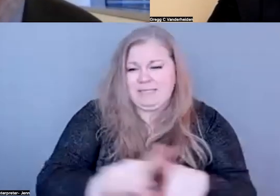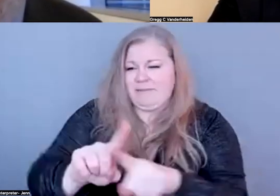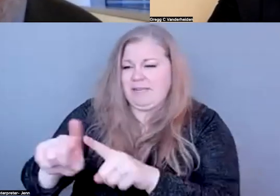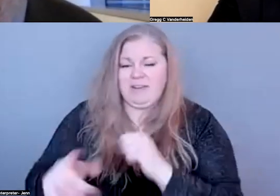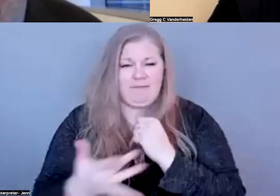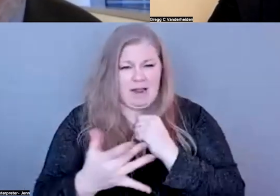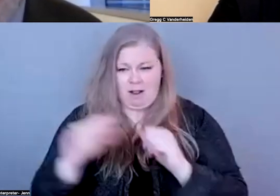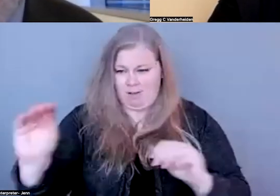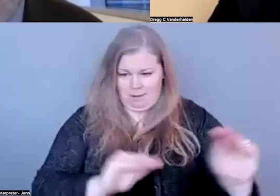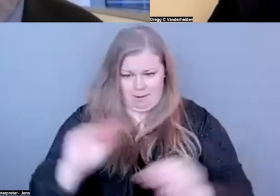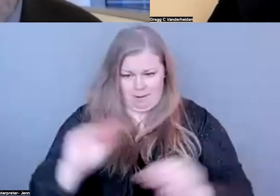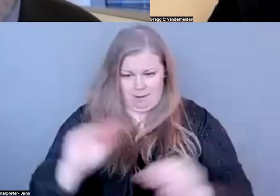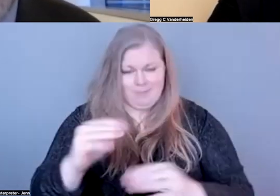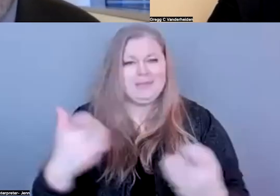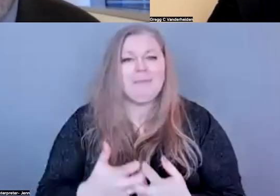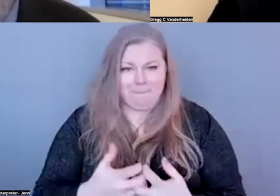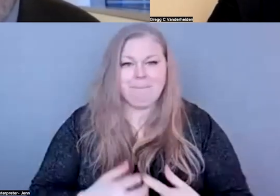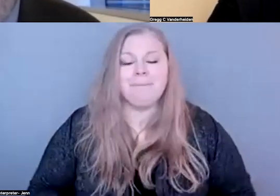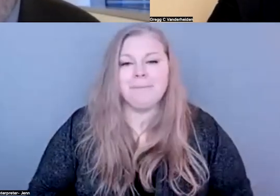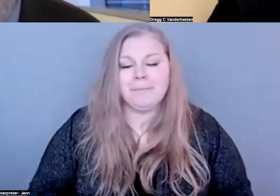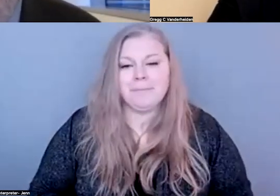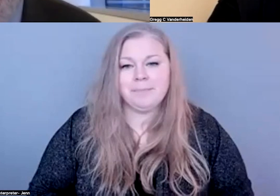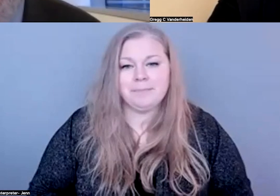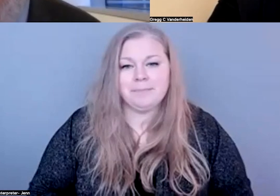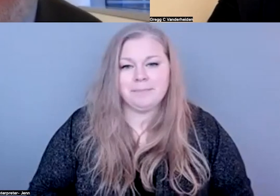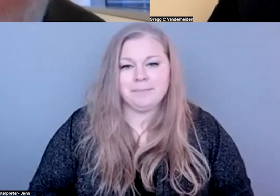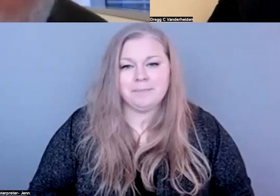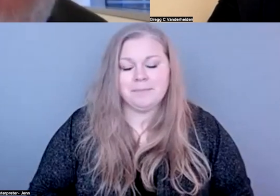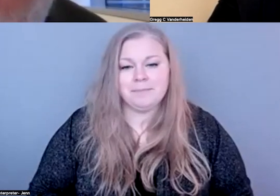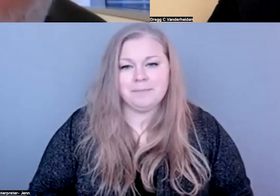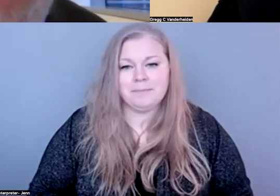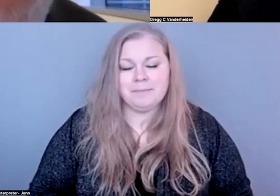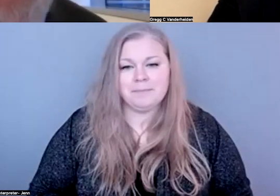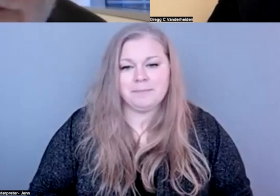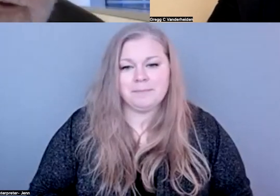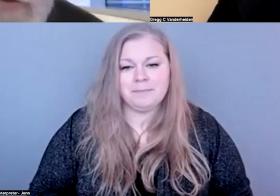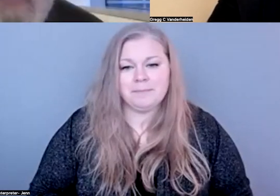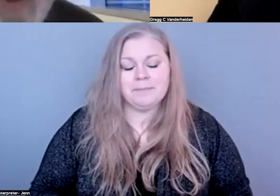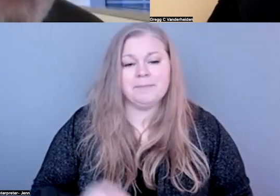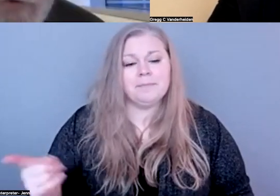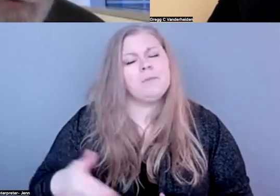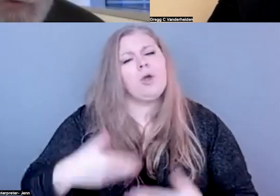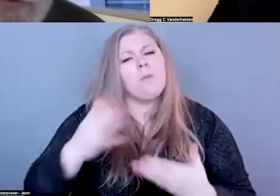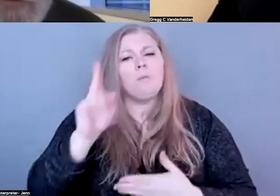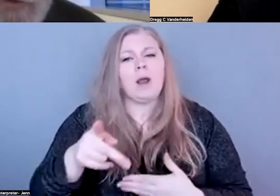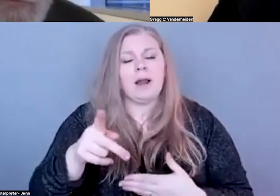to combine them. There, Hiroshi brought up something called “the MATTERverse,” which is